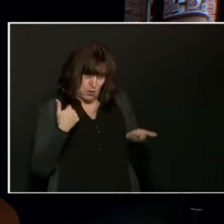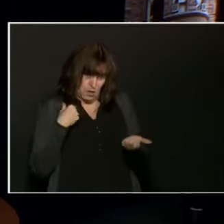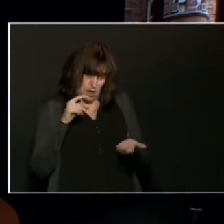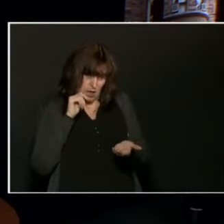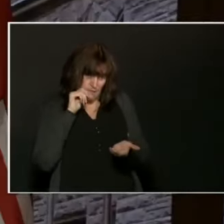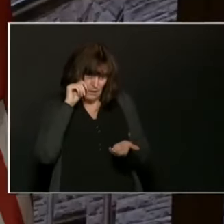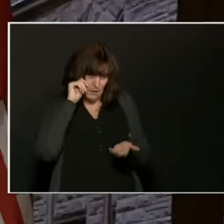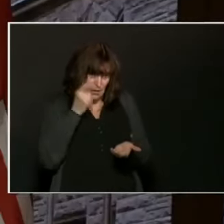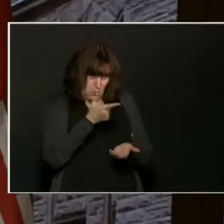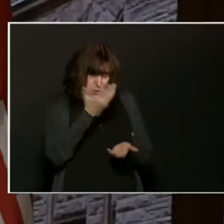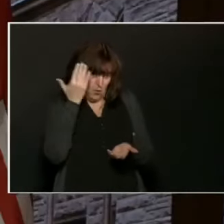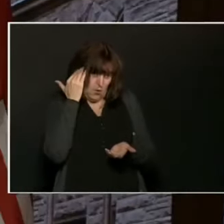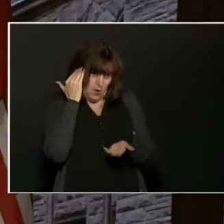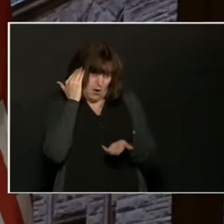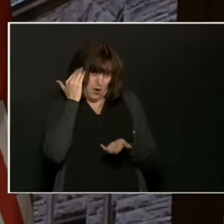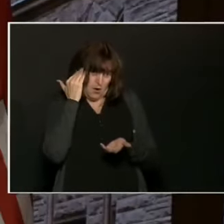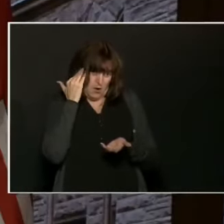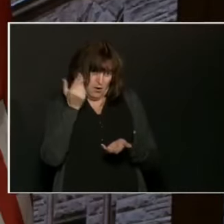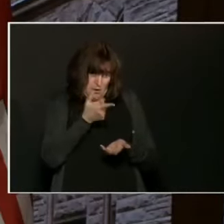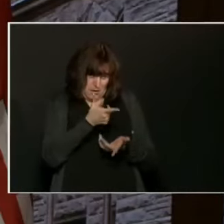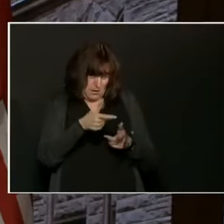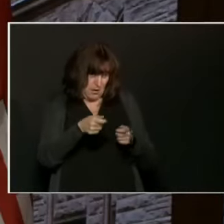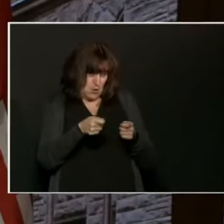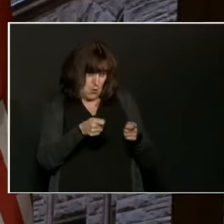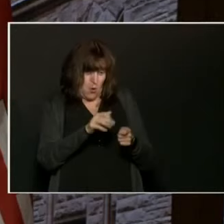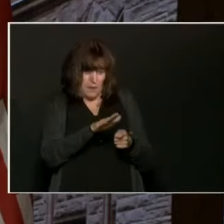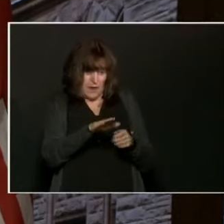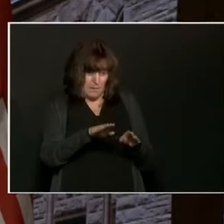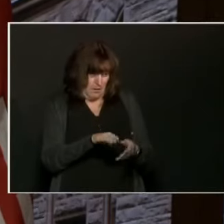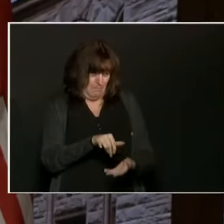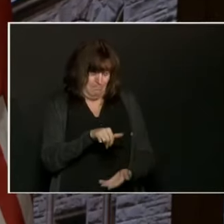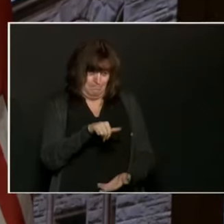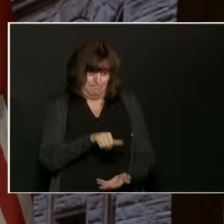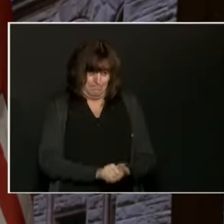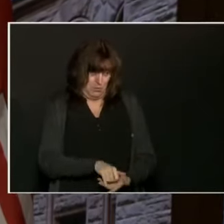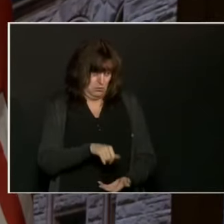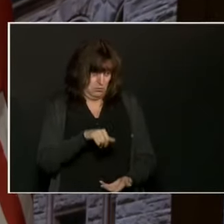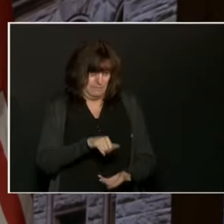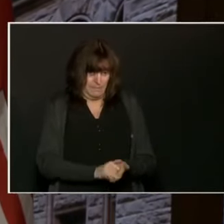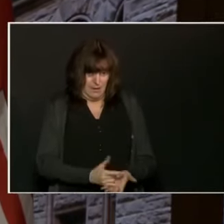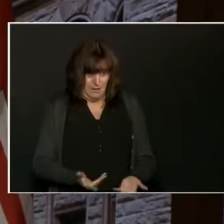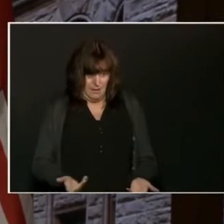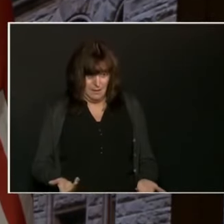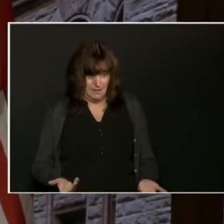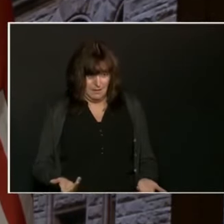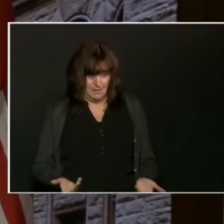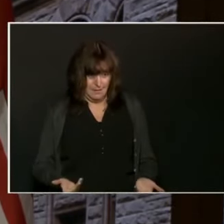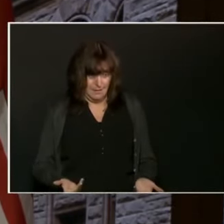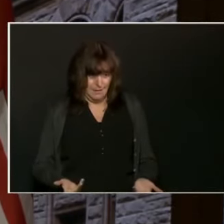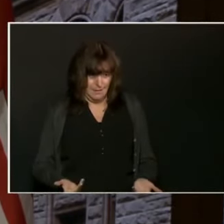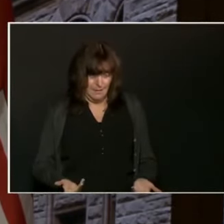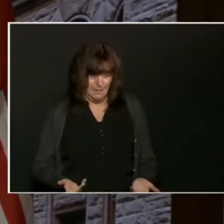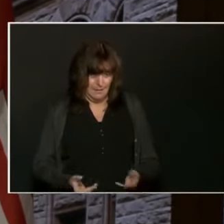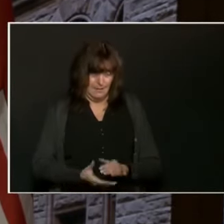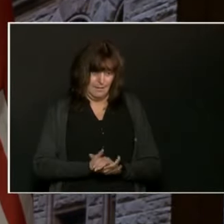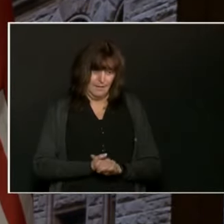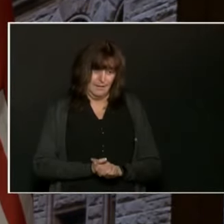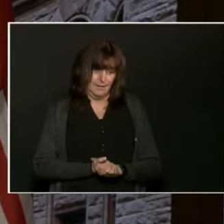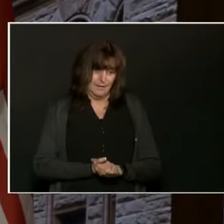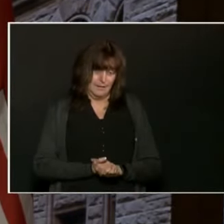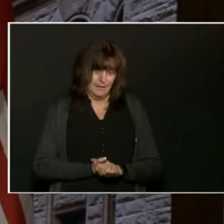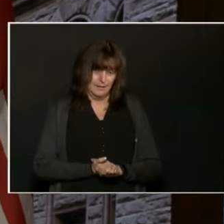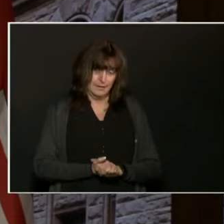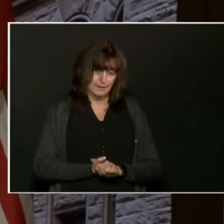THAT ANYBODY WHO'S NOT A